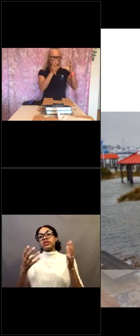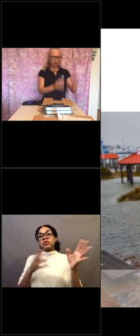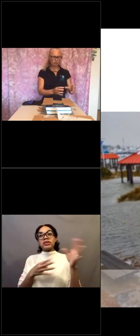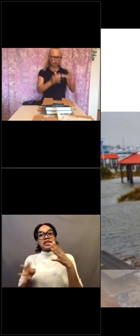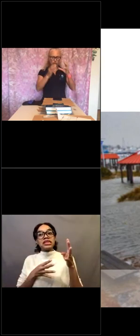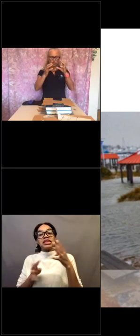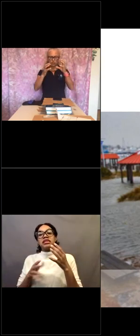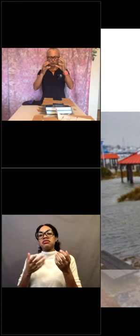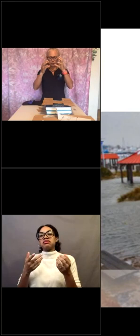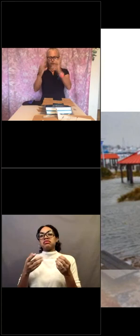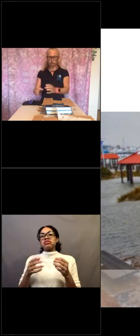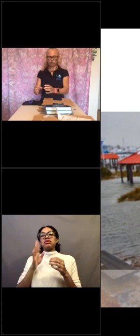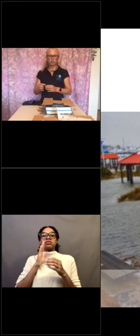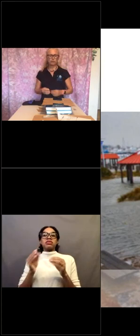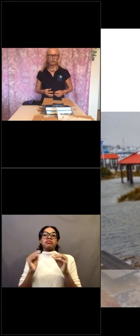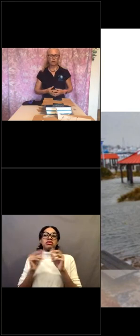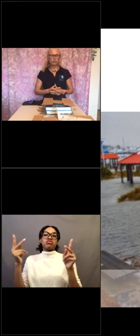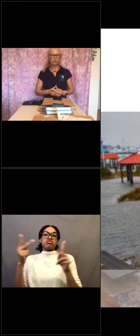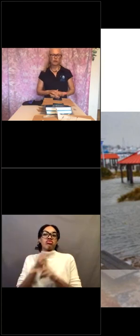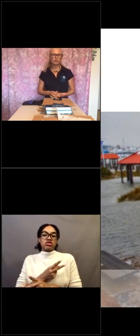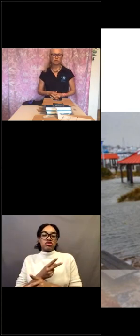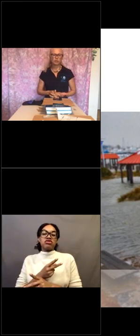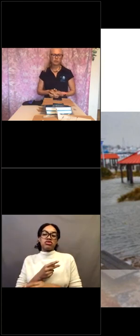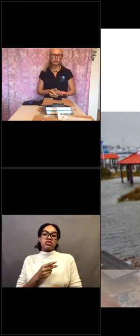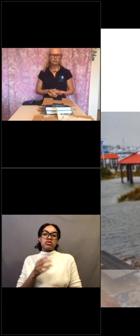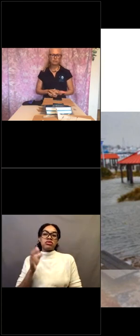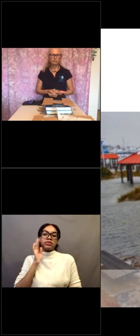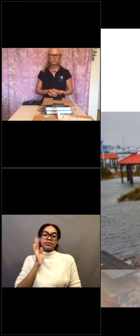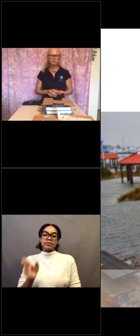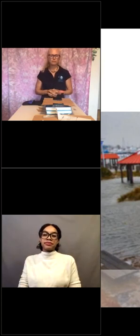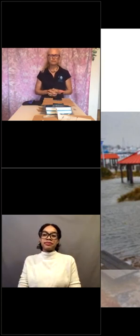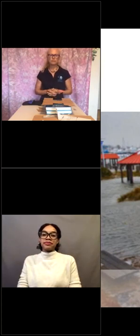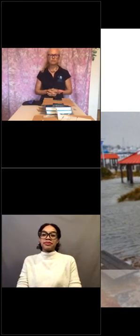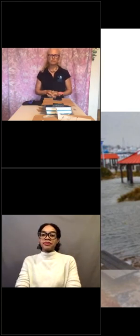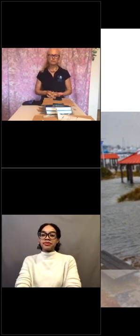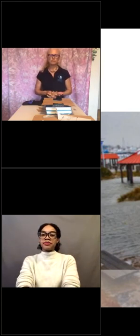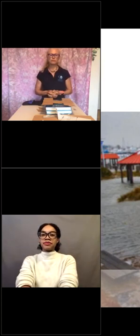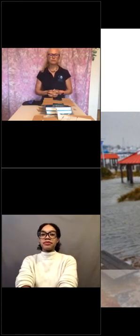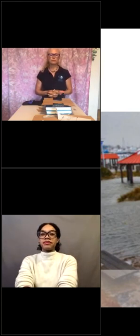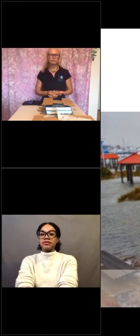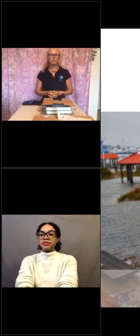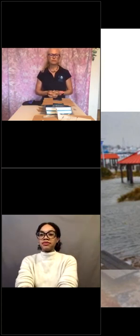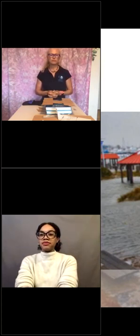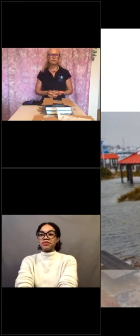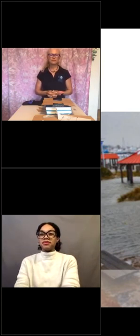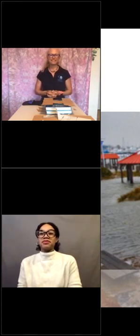we may have larger storms that don't come quite as frequently. [Grace] Can I set it up myself?